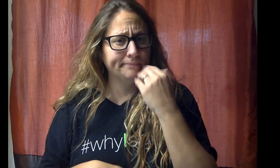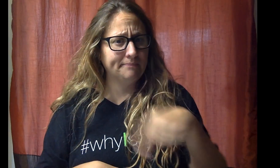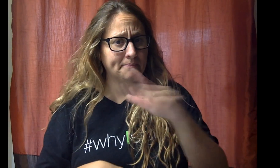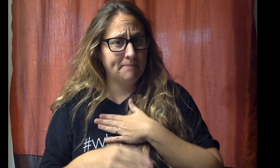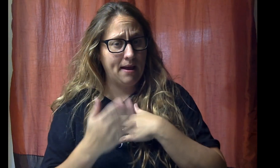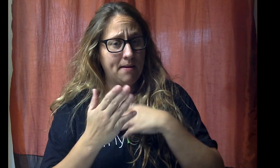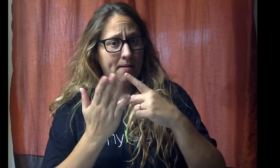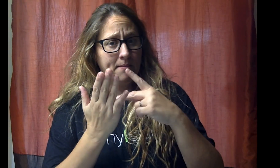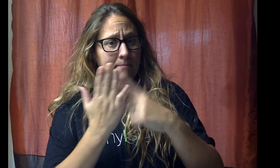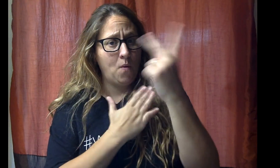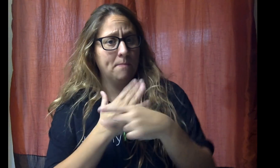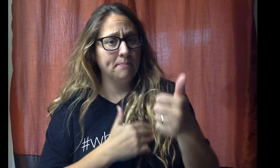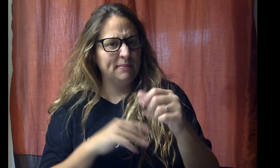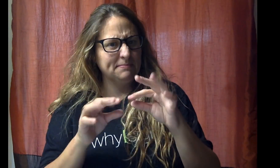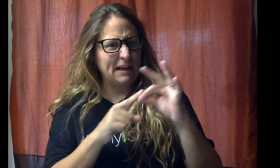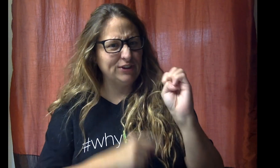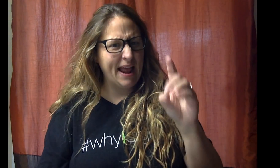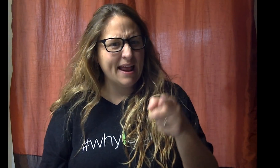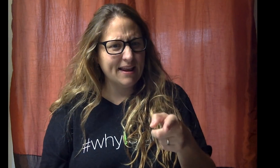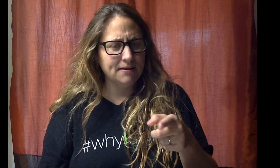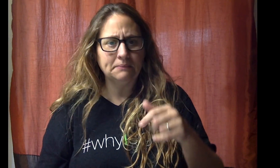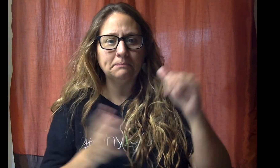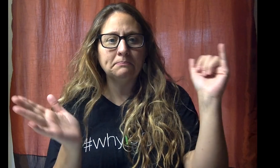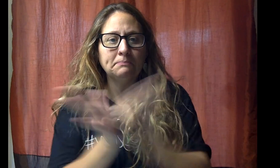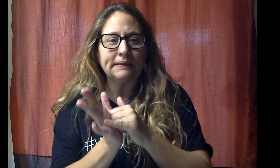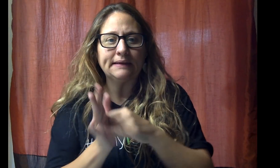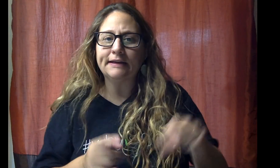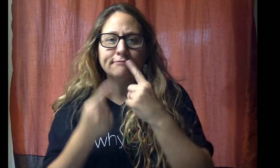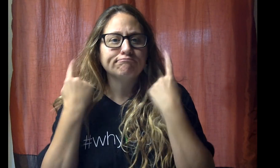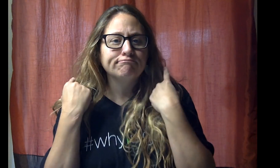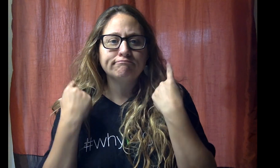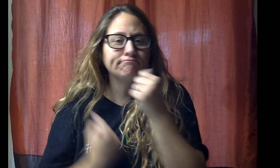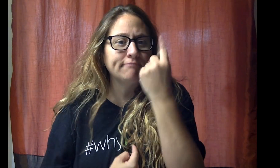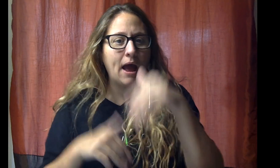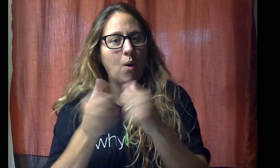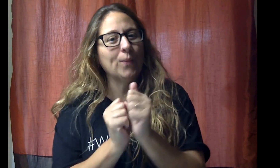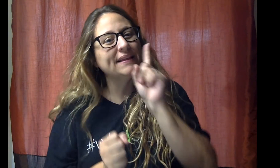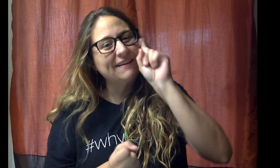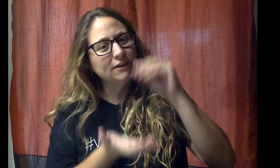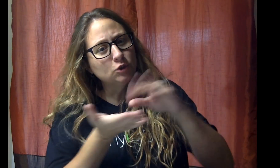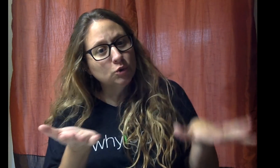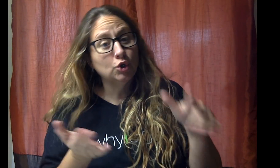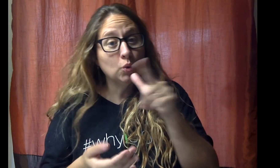Even though my graduate program was Special Education, professors still had no clue in how to work with a deaf student,